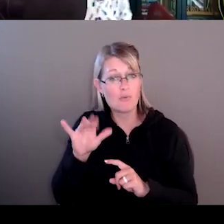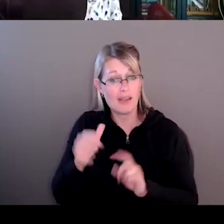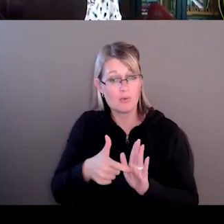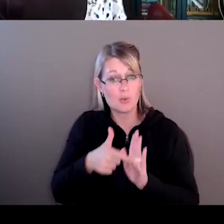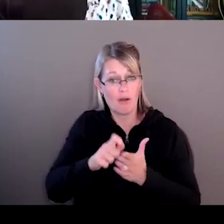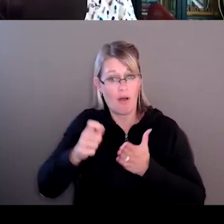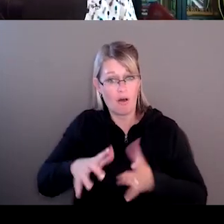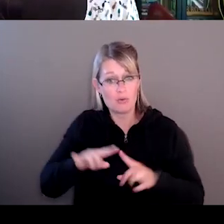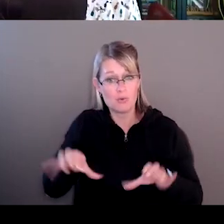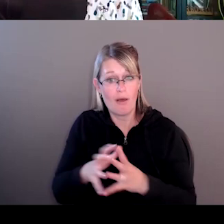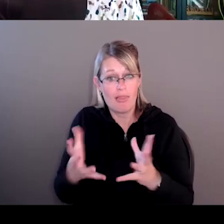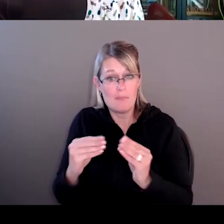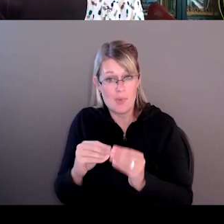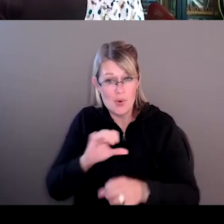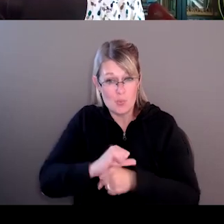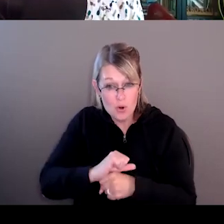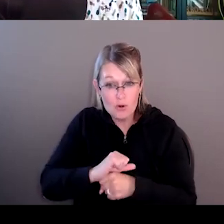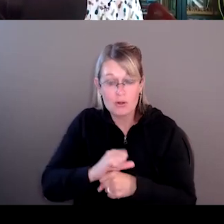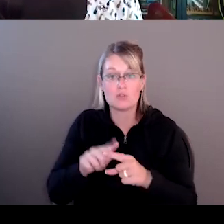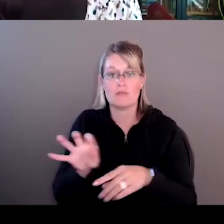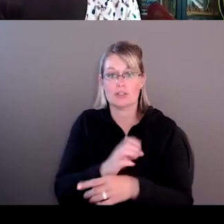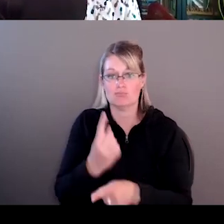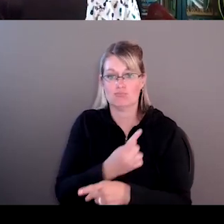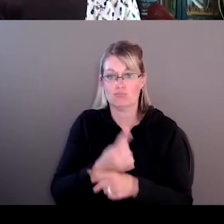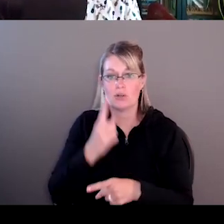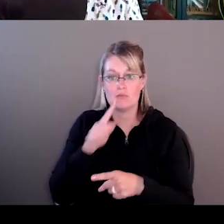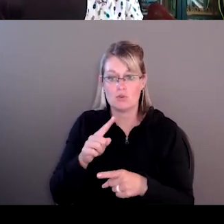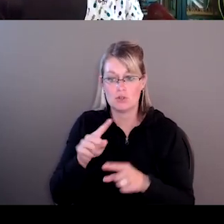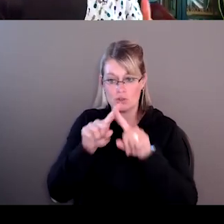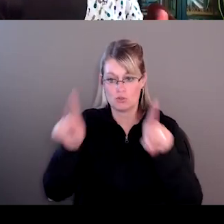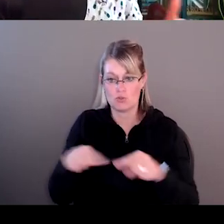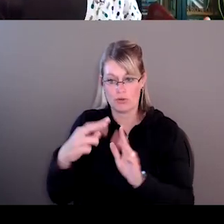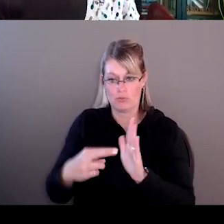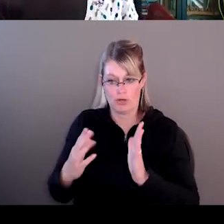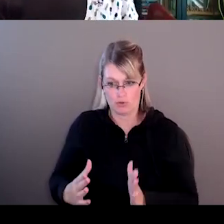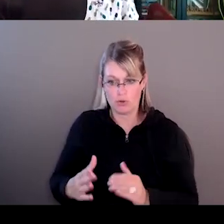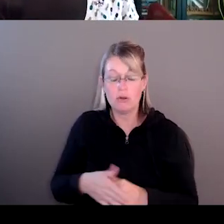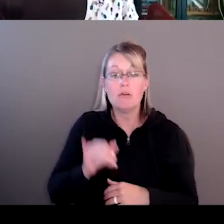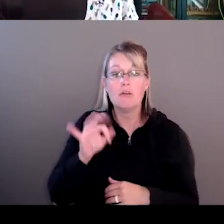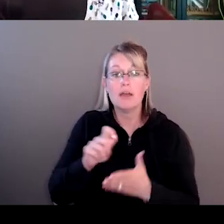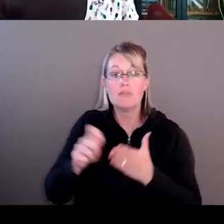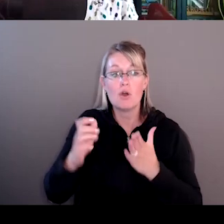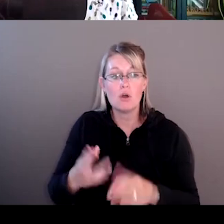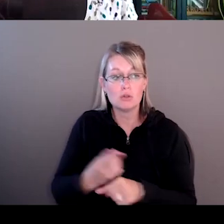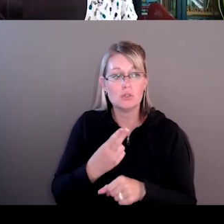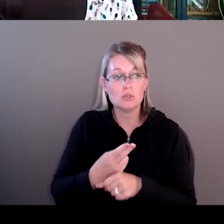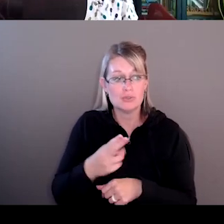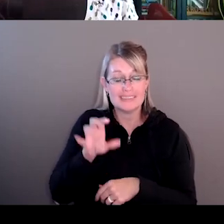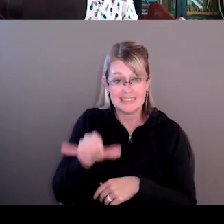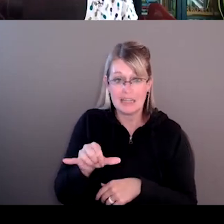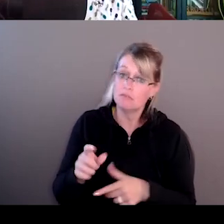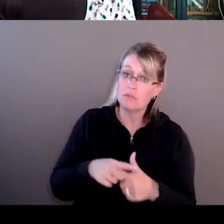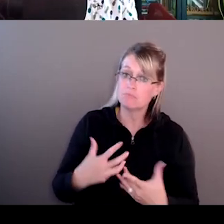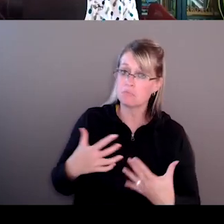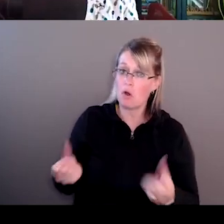do a lot more work. If they use dives with ARIA grid roles, I can confidently say that they built